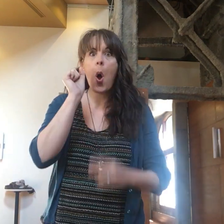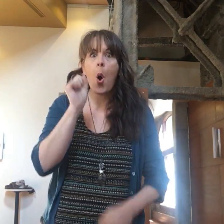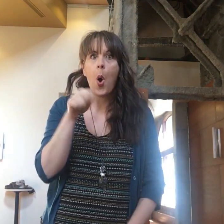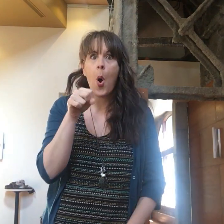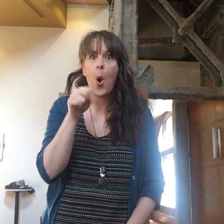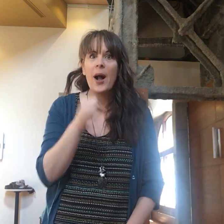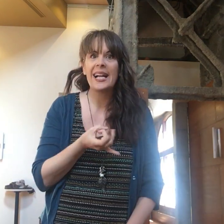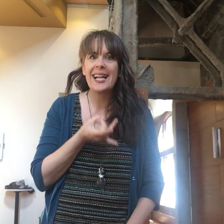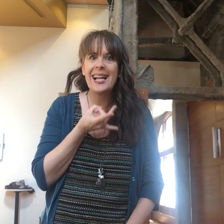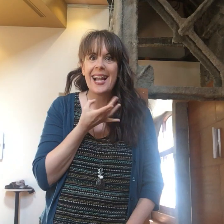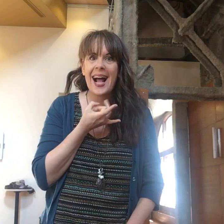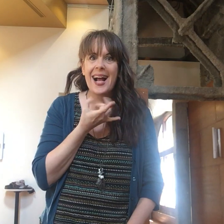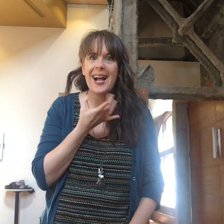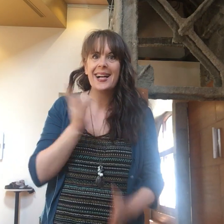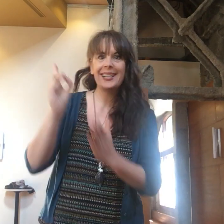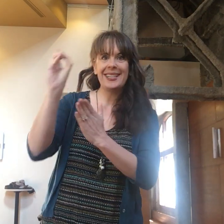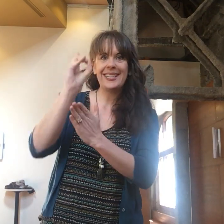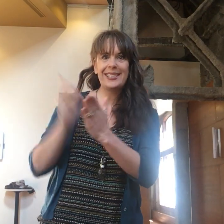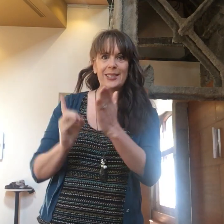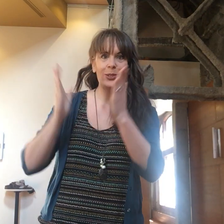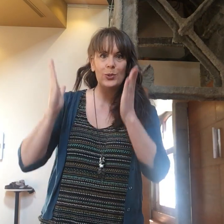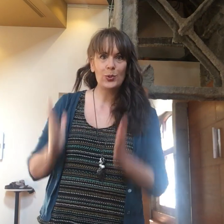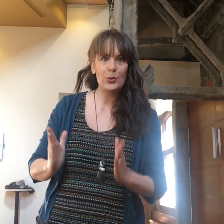OH YES! Lighting Designer!